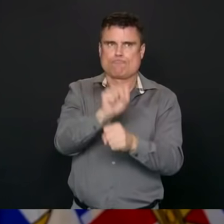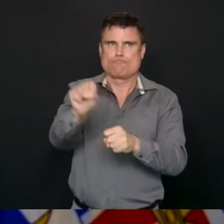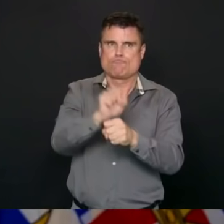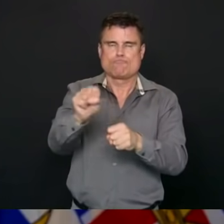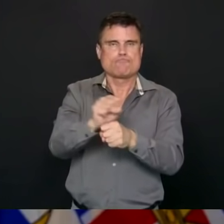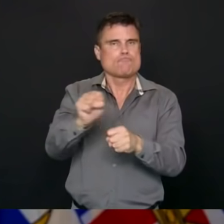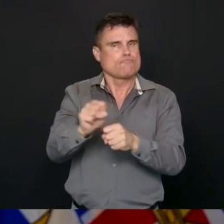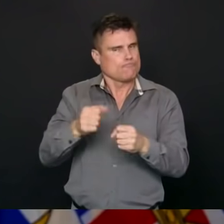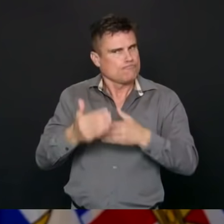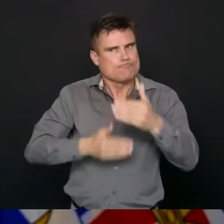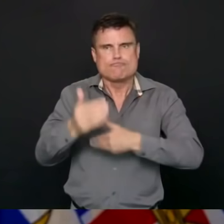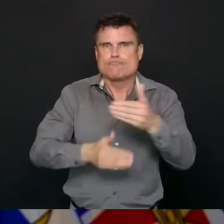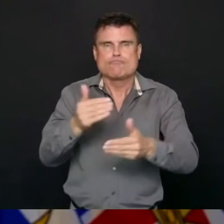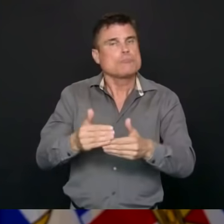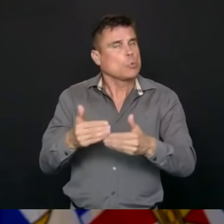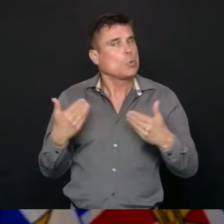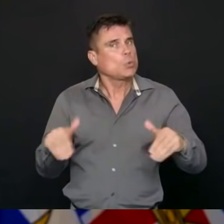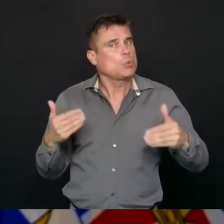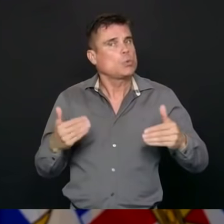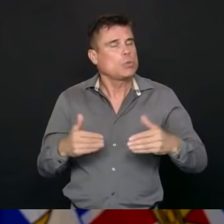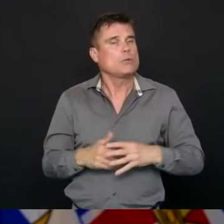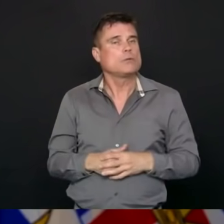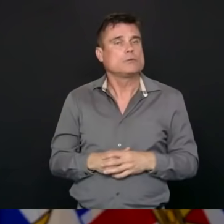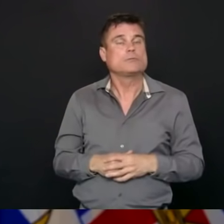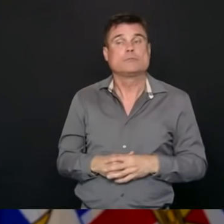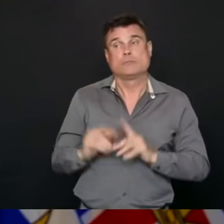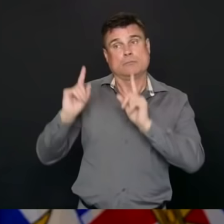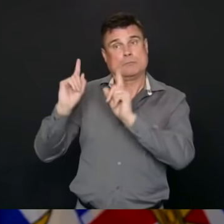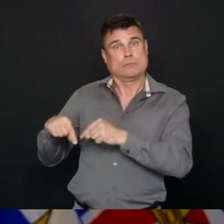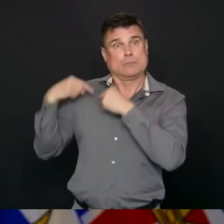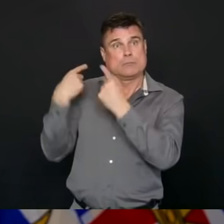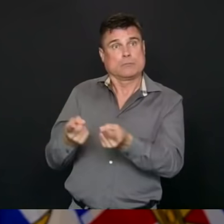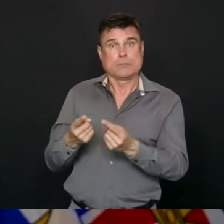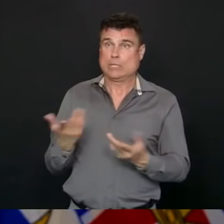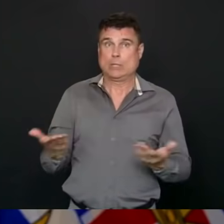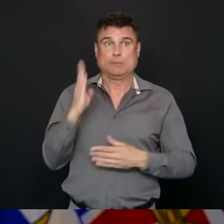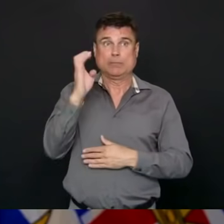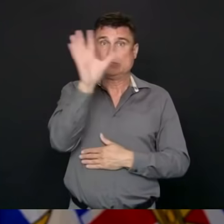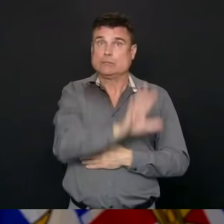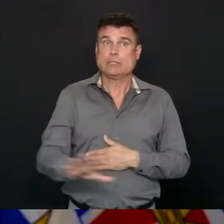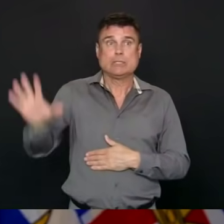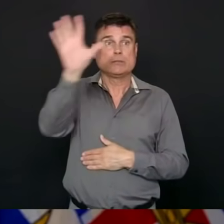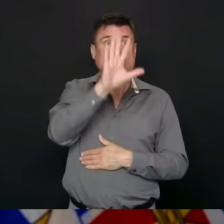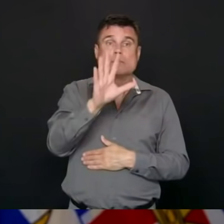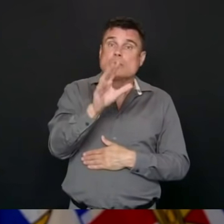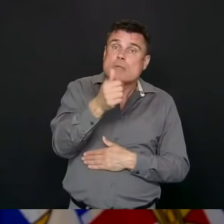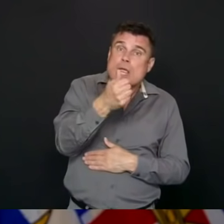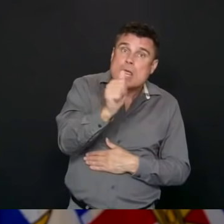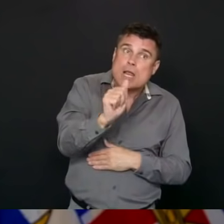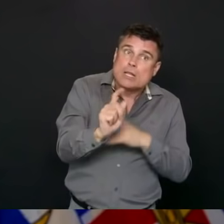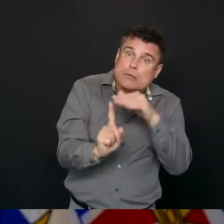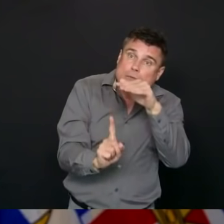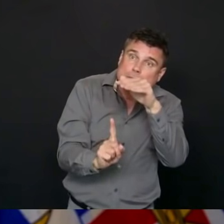approach, this sensitive surveillance, the testing we've been